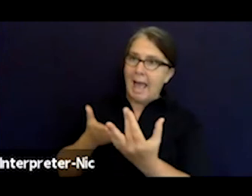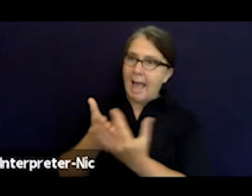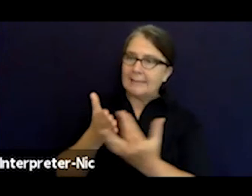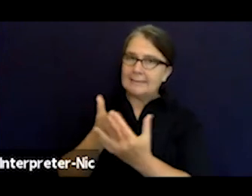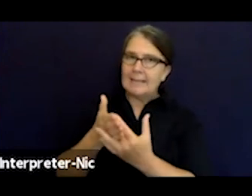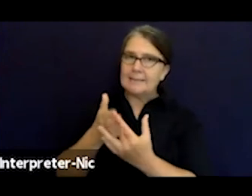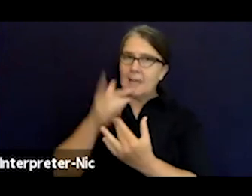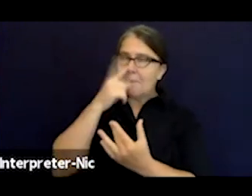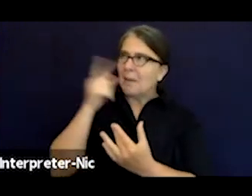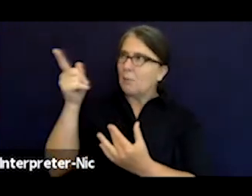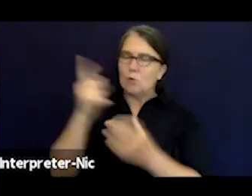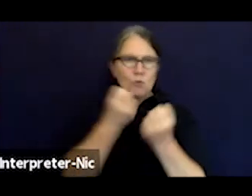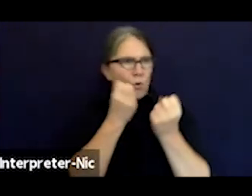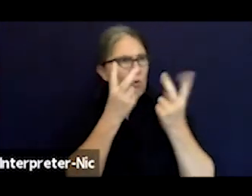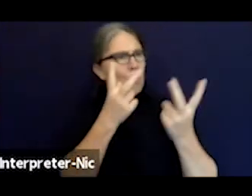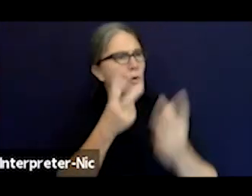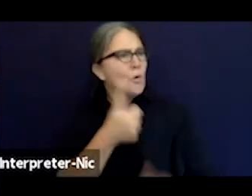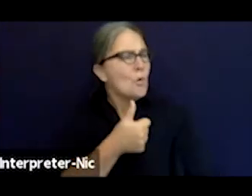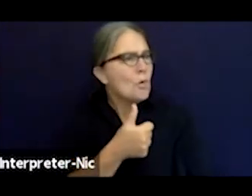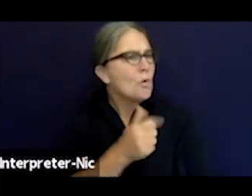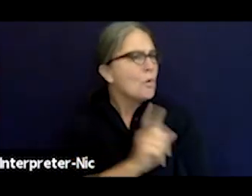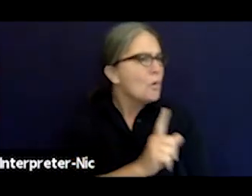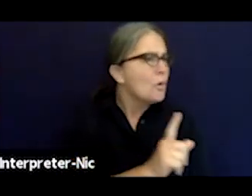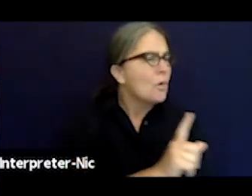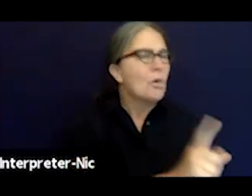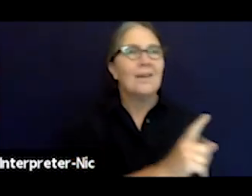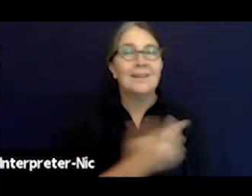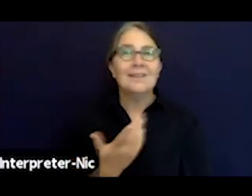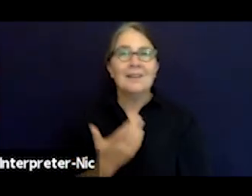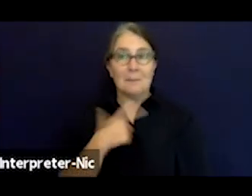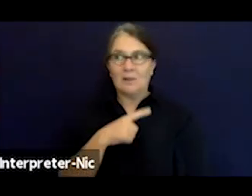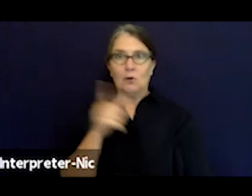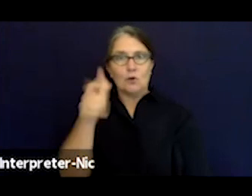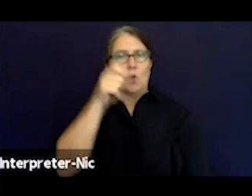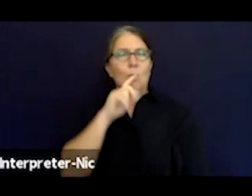affects them themselves. Fiona says, “Designing into rather than doing for